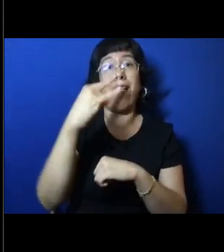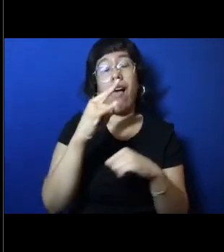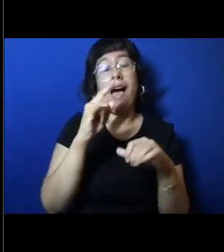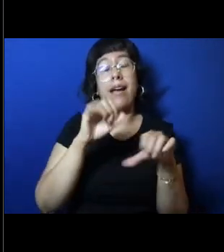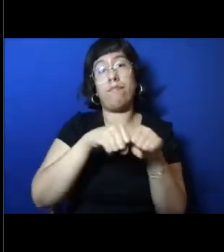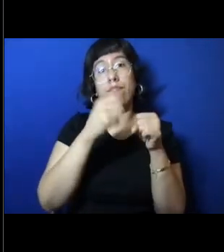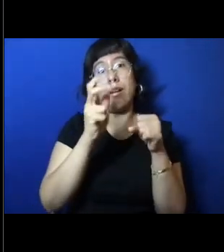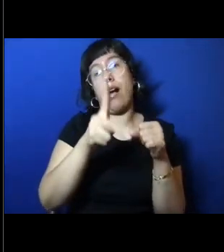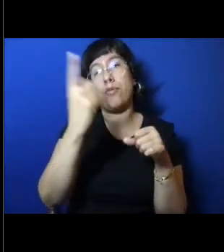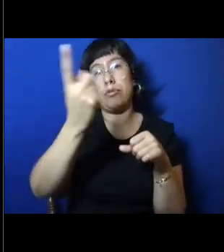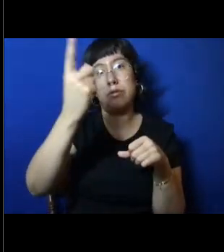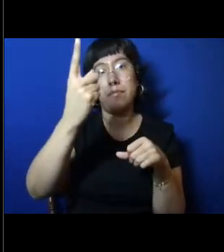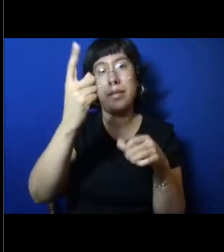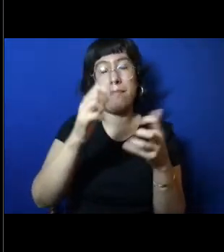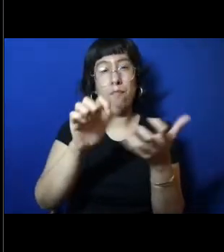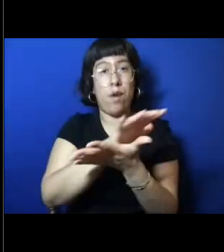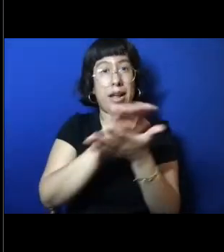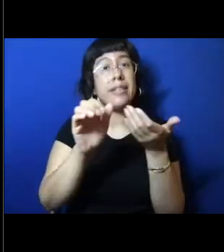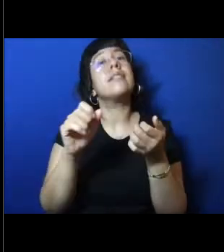It's like having a backup computer on your satellite.